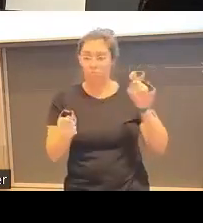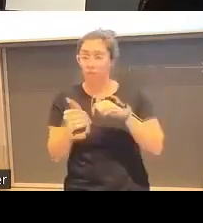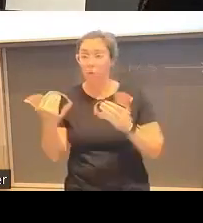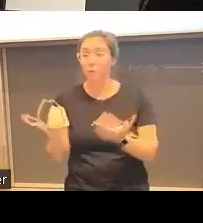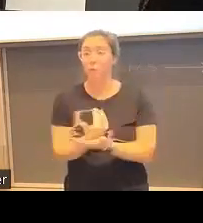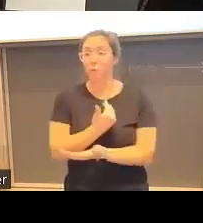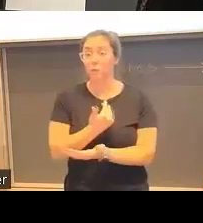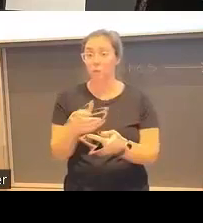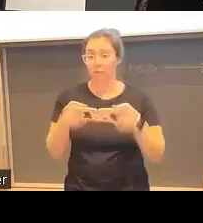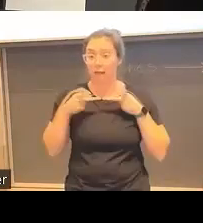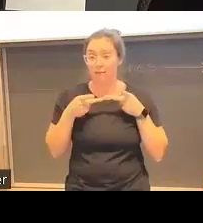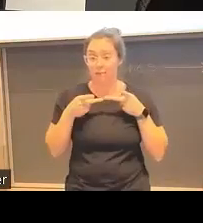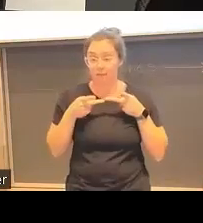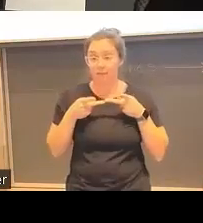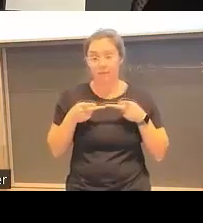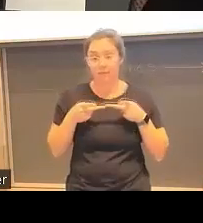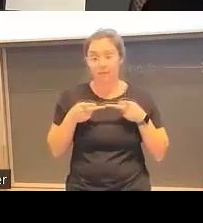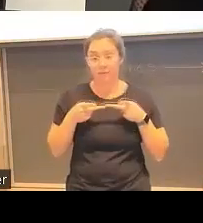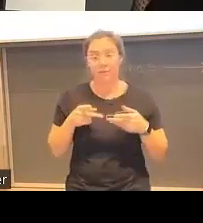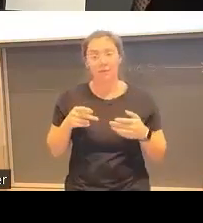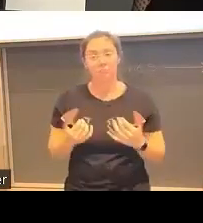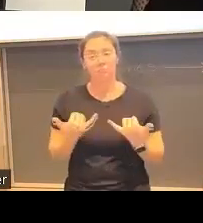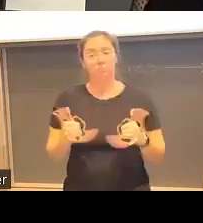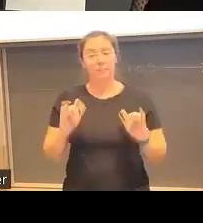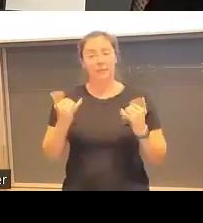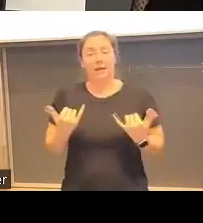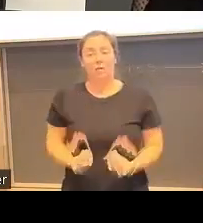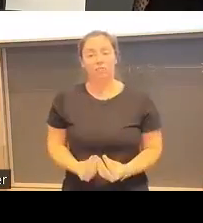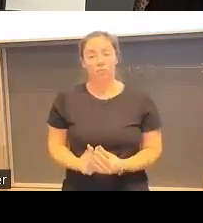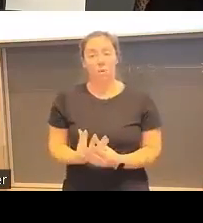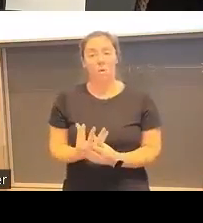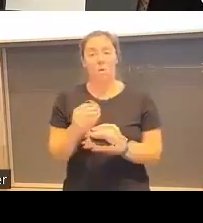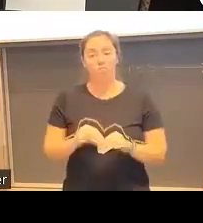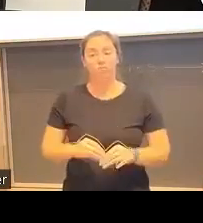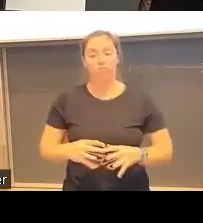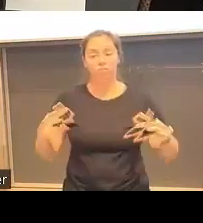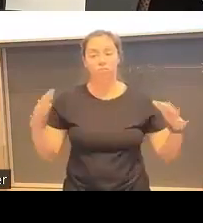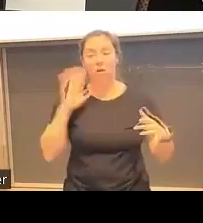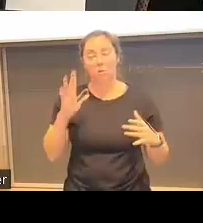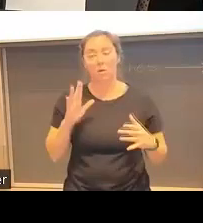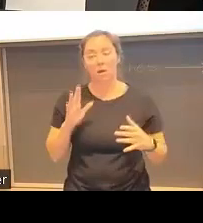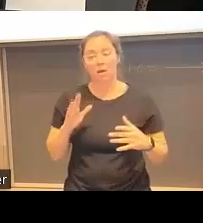so it's uh just beginning to grow in ways that I think will enrich education and other modalities